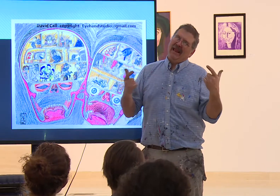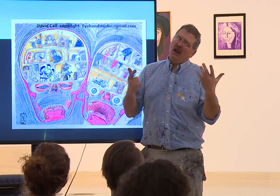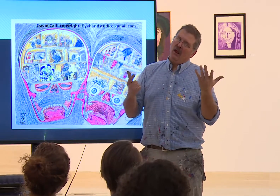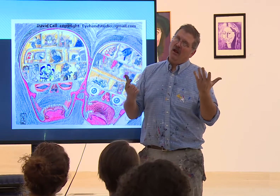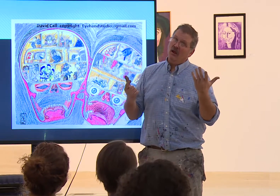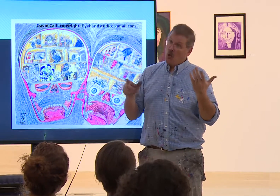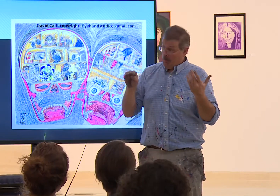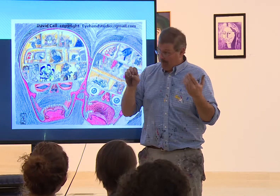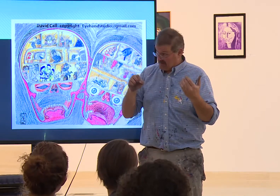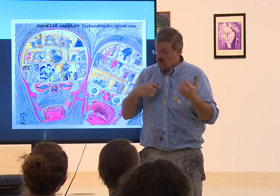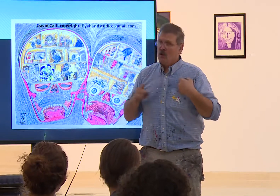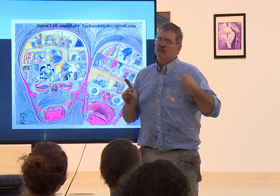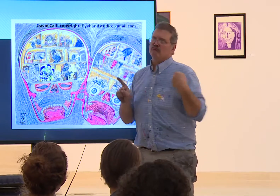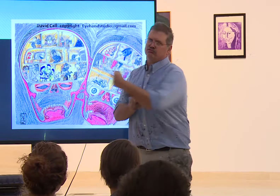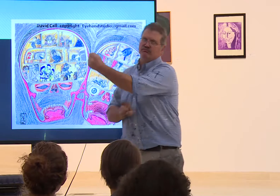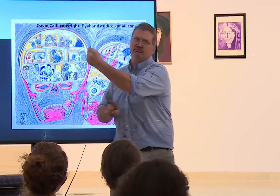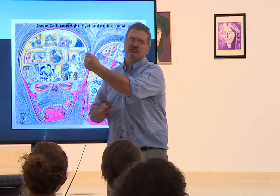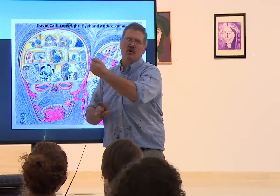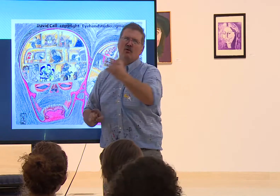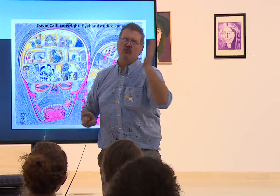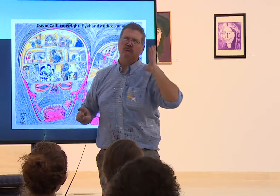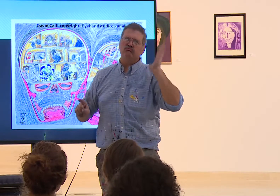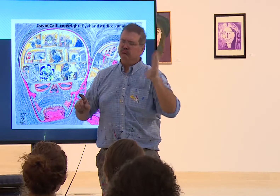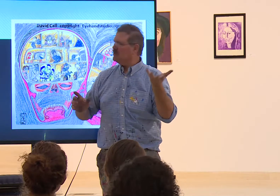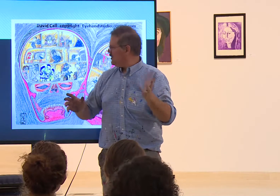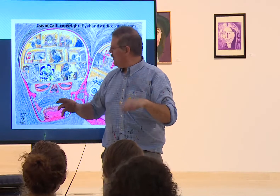being a jester, feeling like I need to entertain,